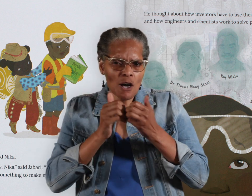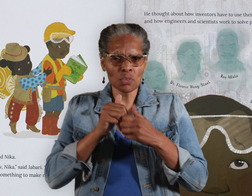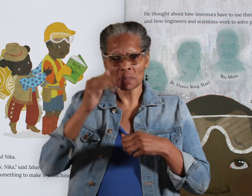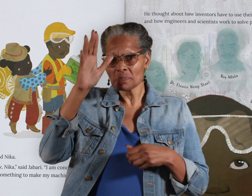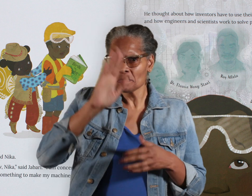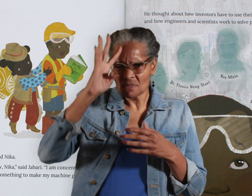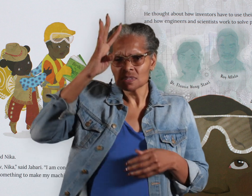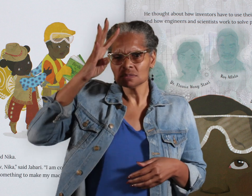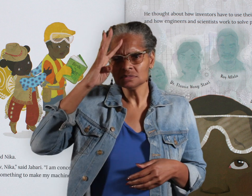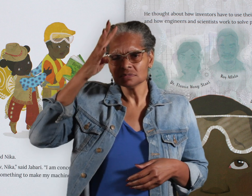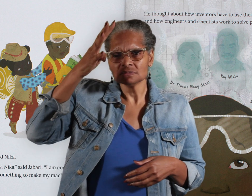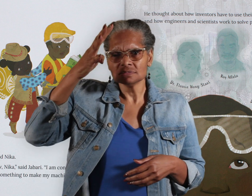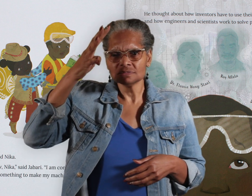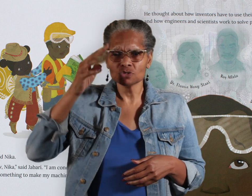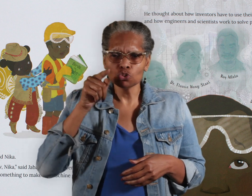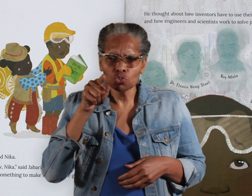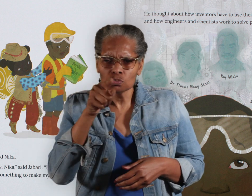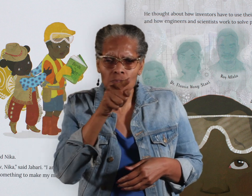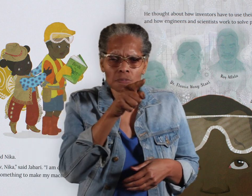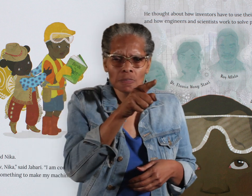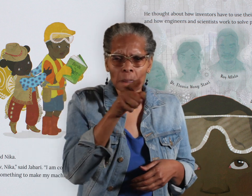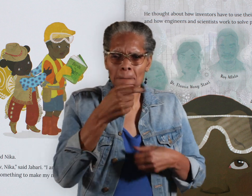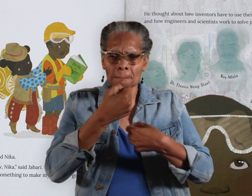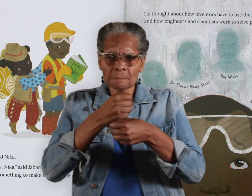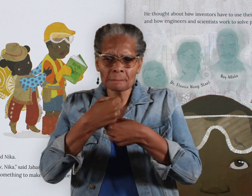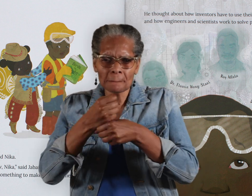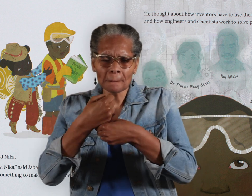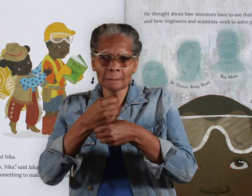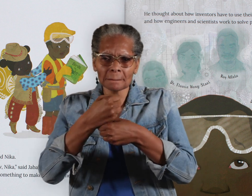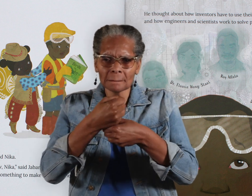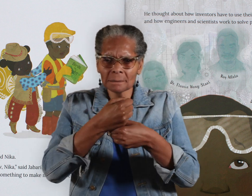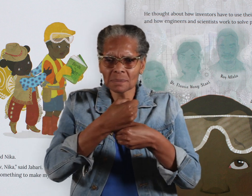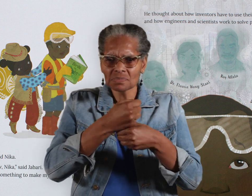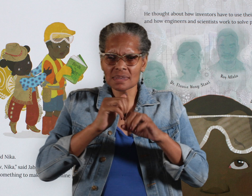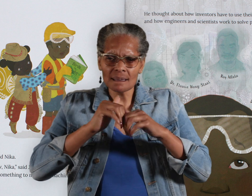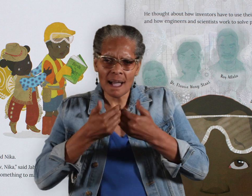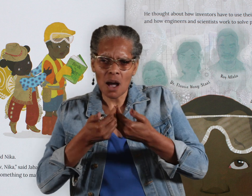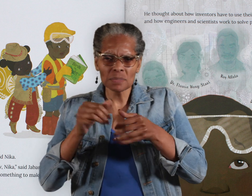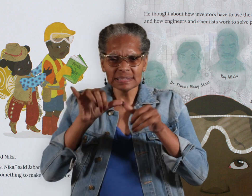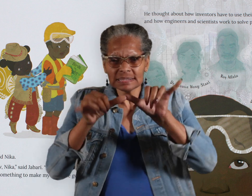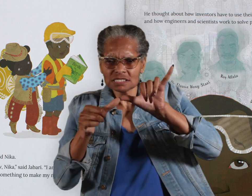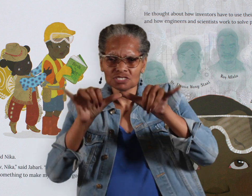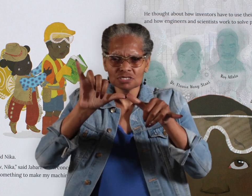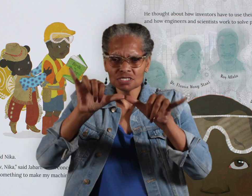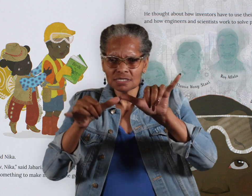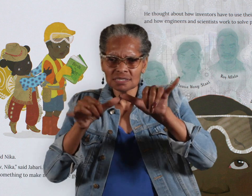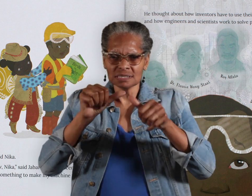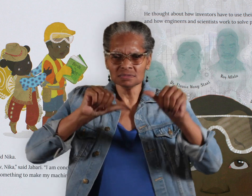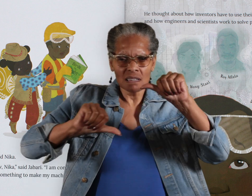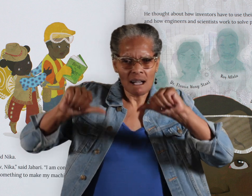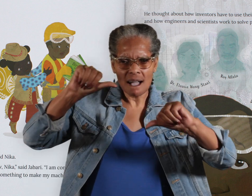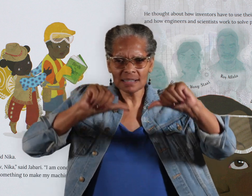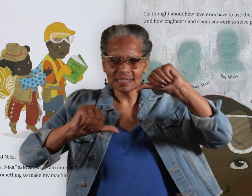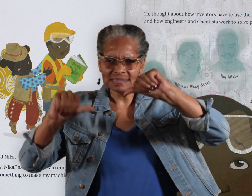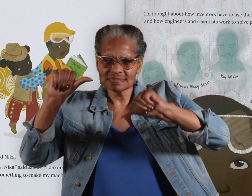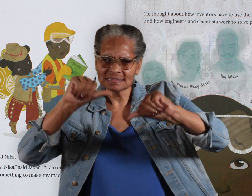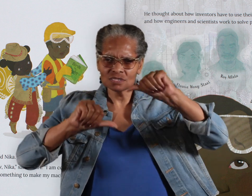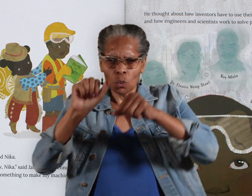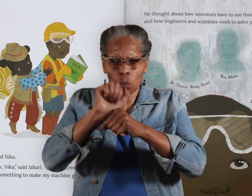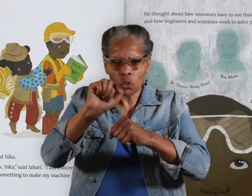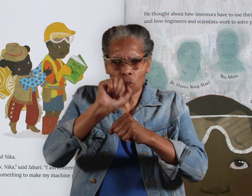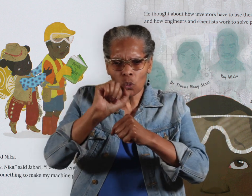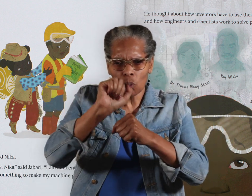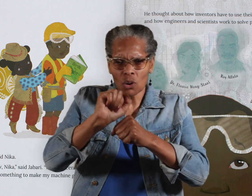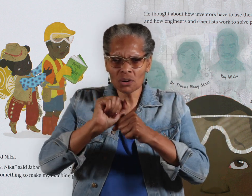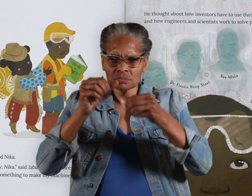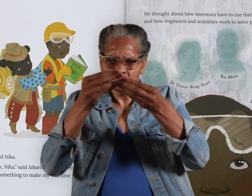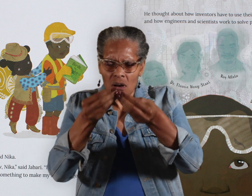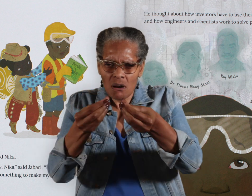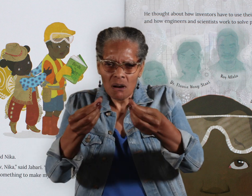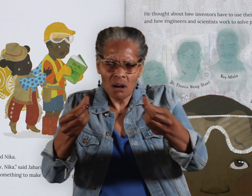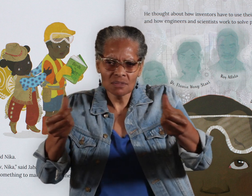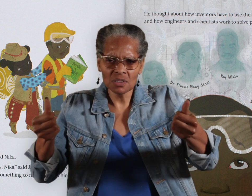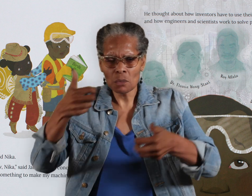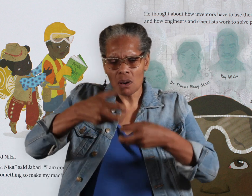and how engineers and scientists work to solve problems.